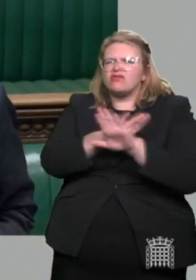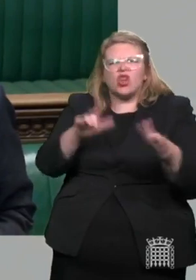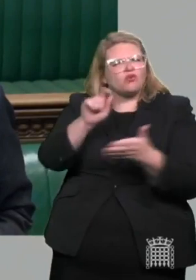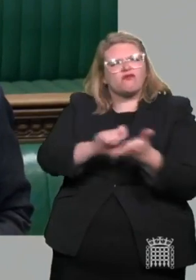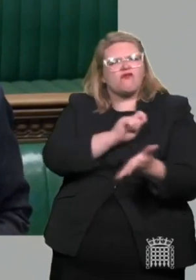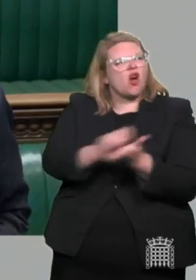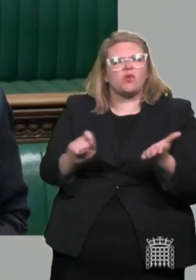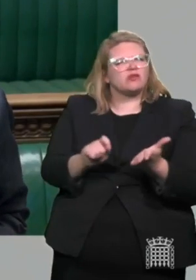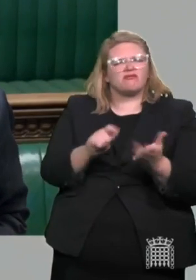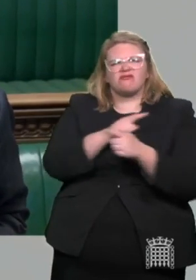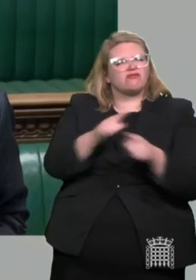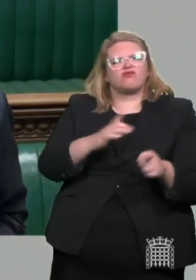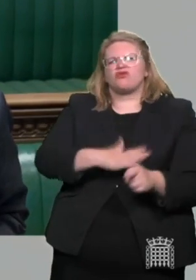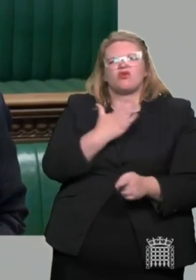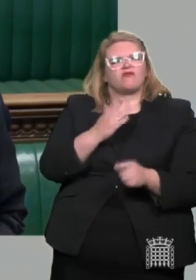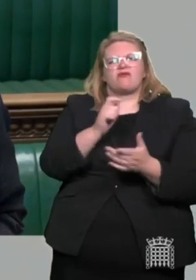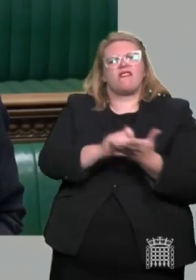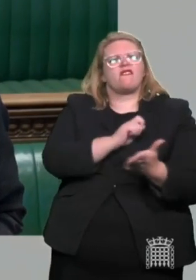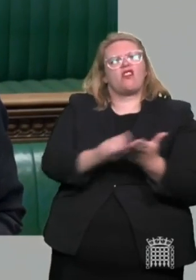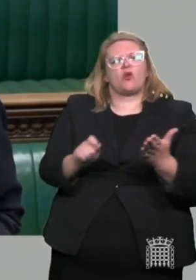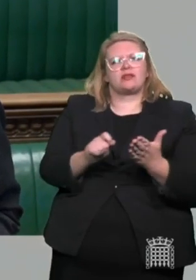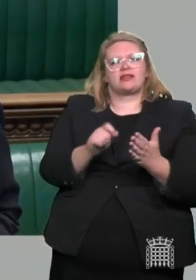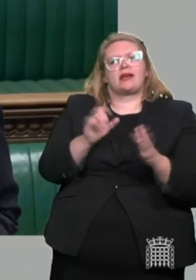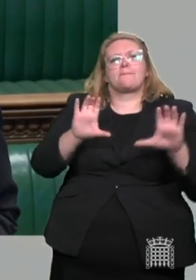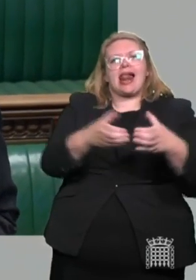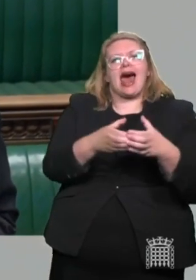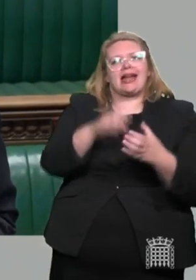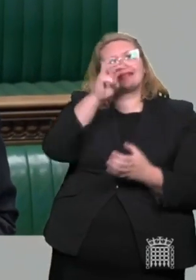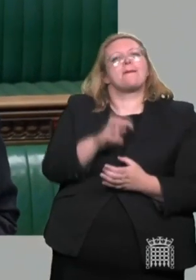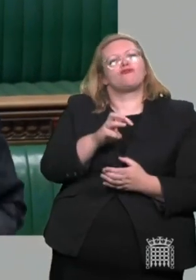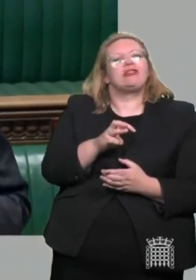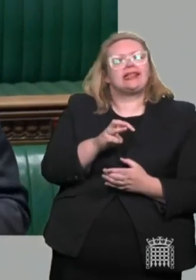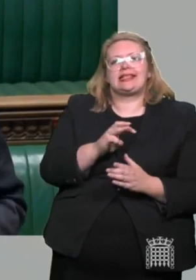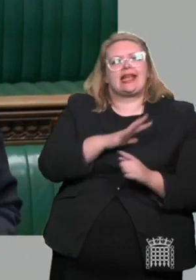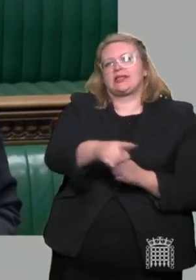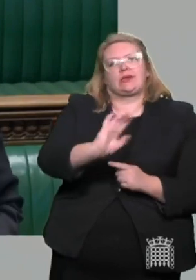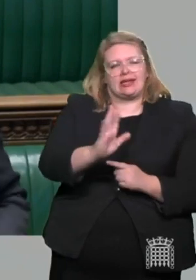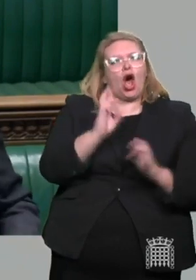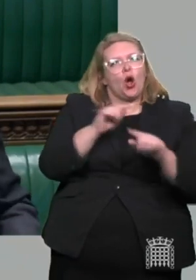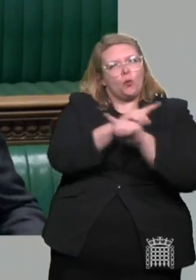for Plaid Cymru and that they will vote for Welsh Conservatives on 6 May in Wales.